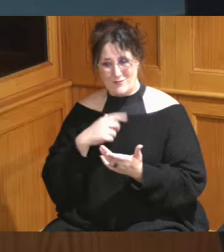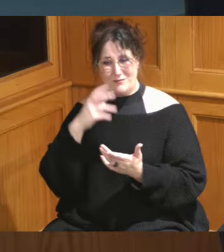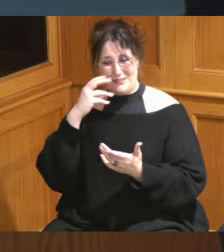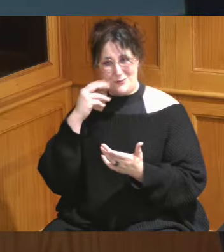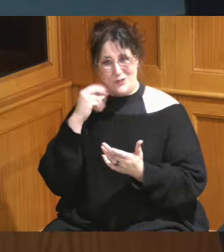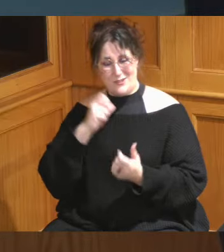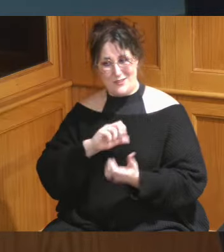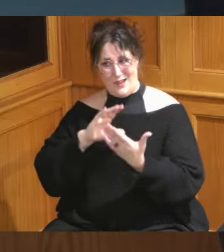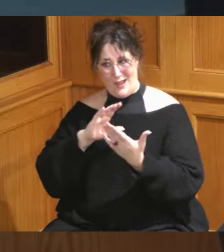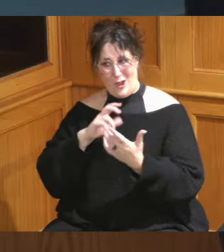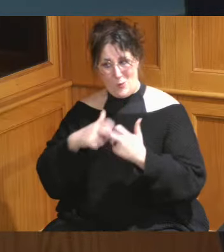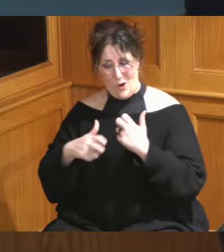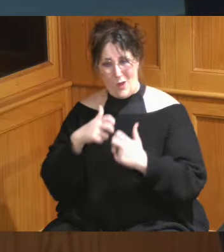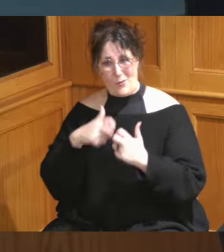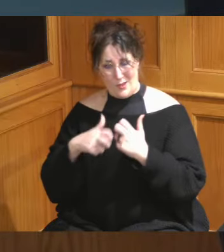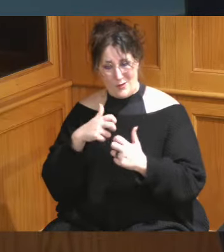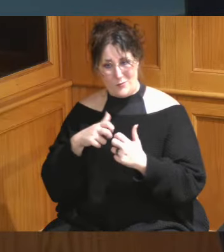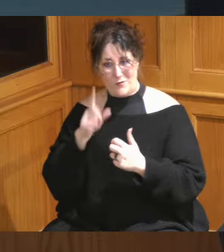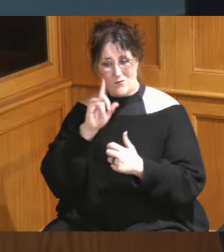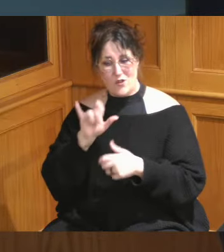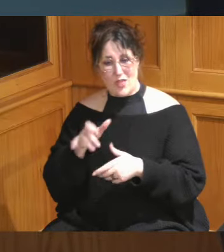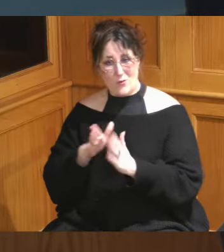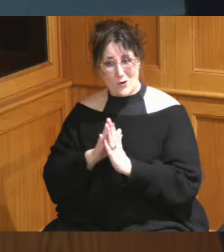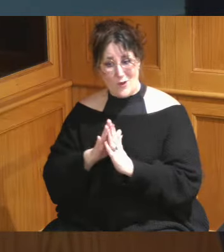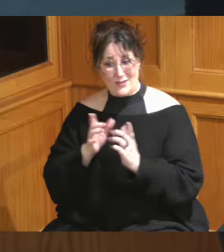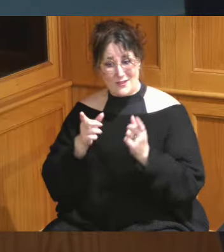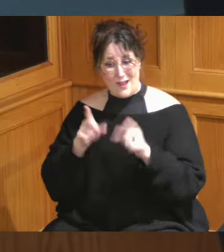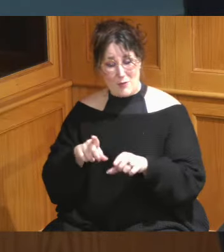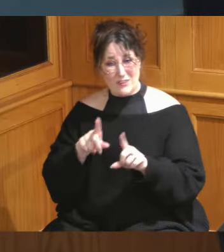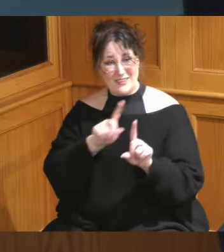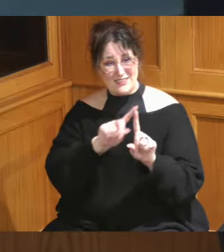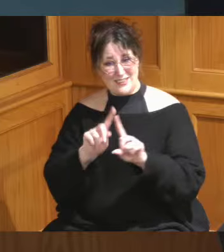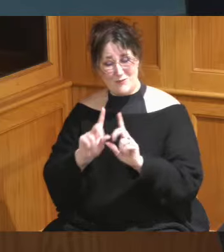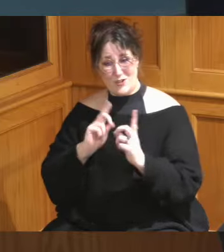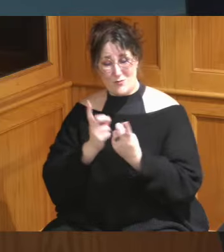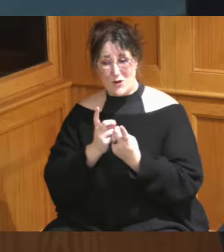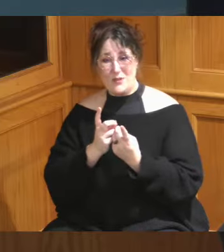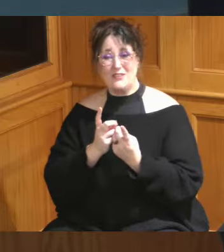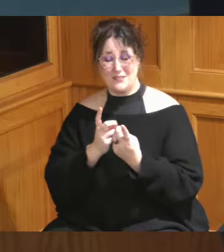it comes to some of the u requests that came in from the different departments. when when